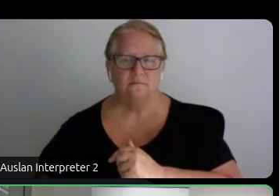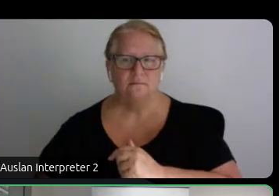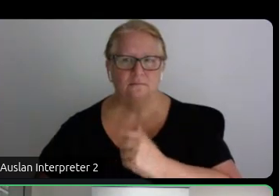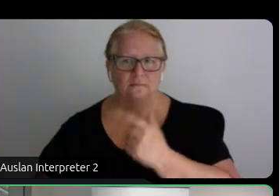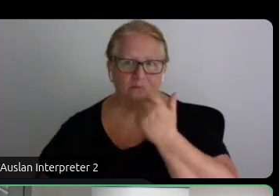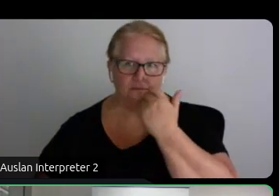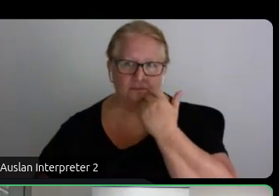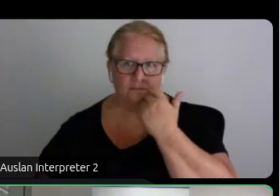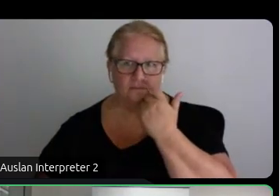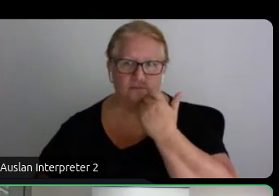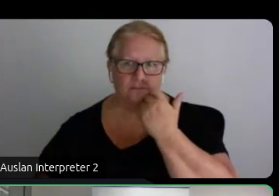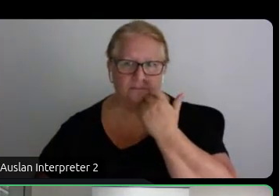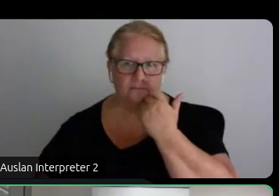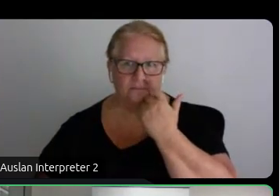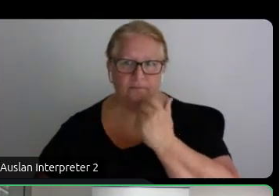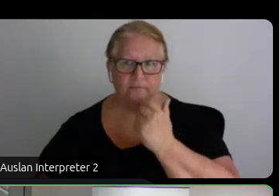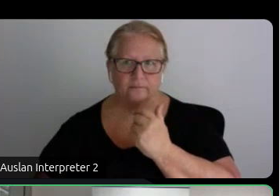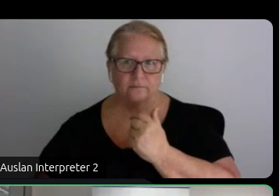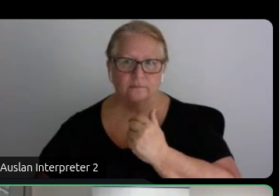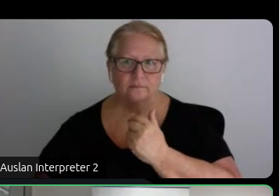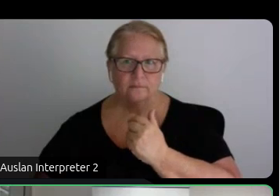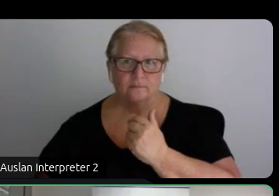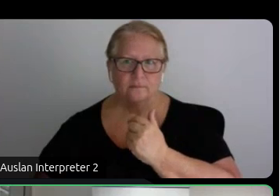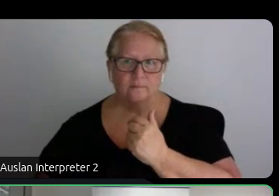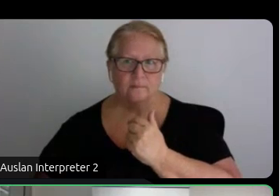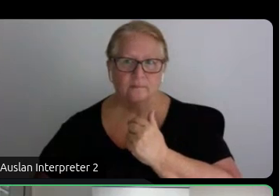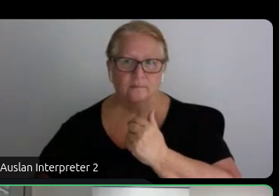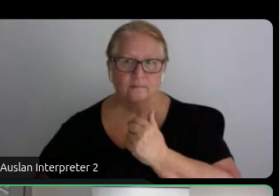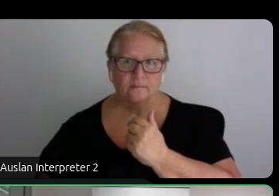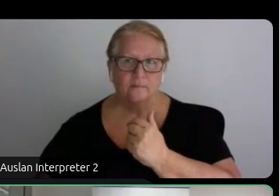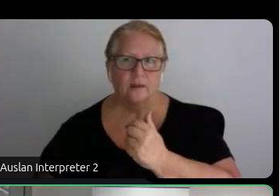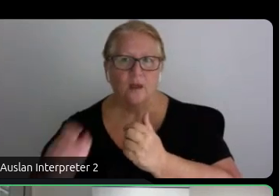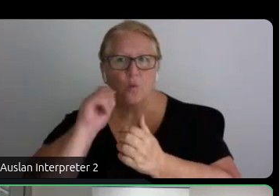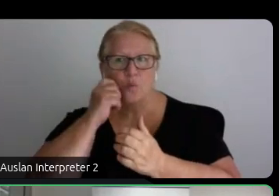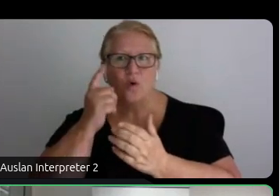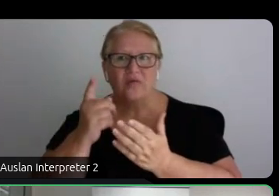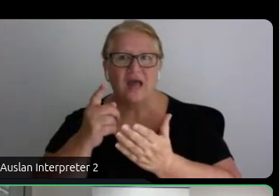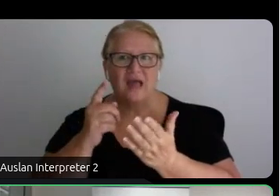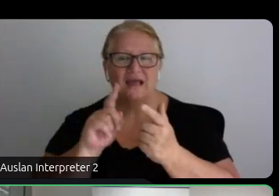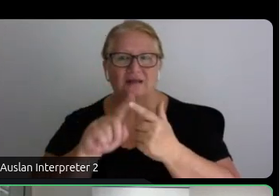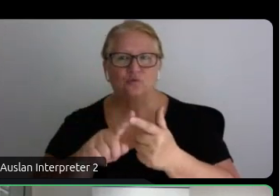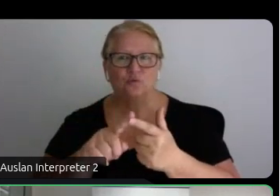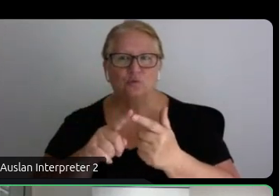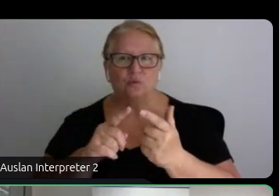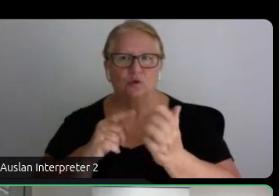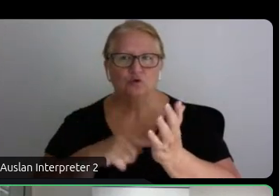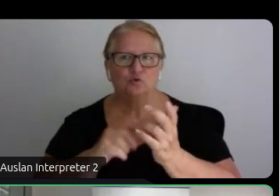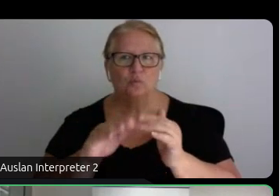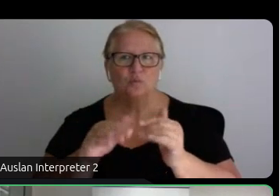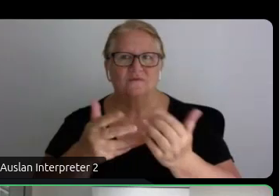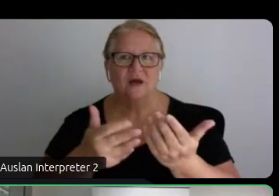informal supports to continue to provide informal support? Um and would it you know overall help